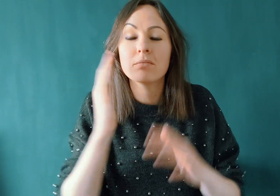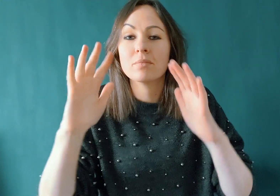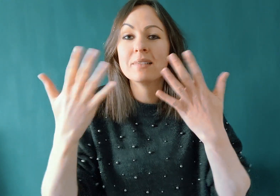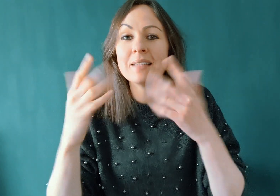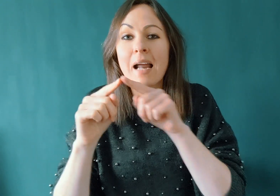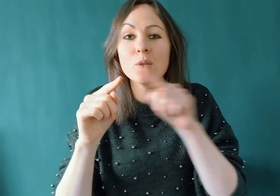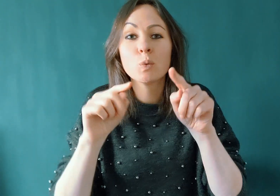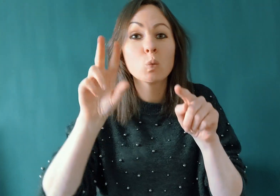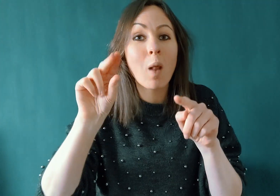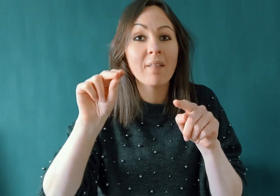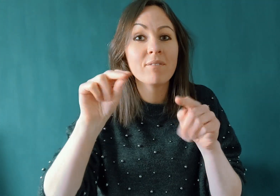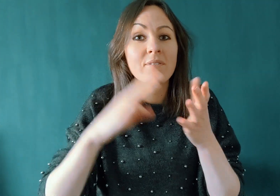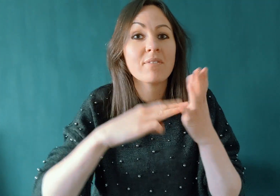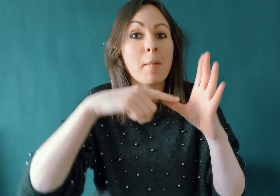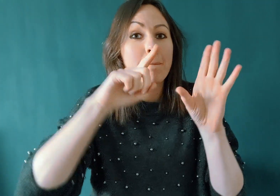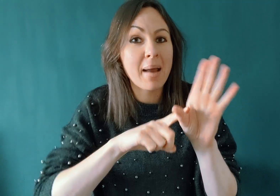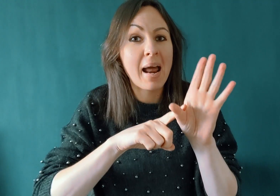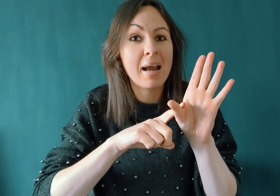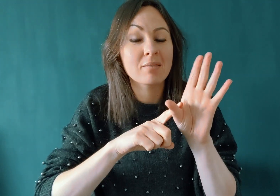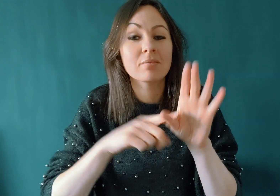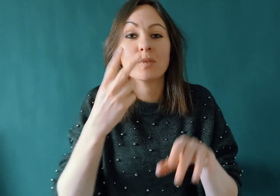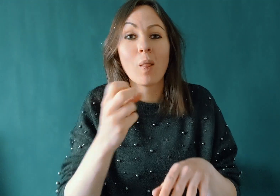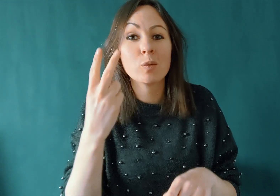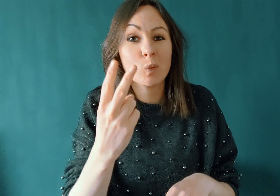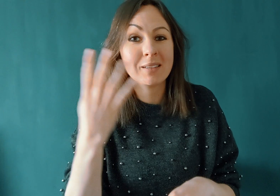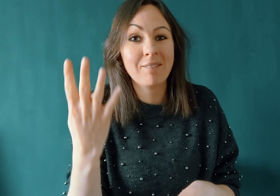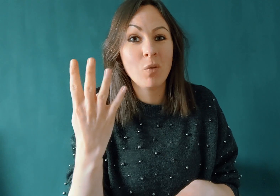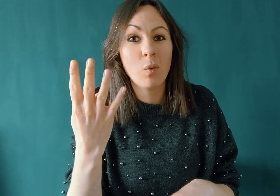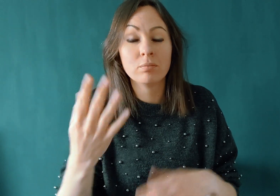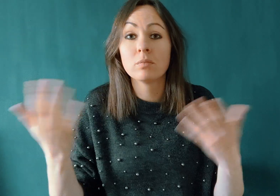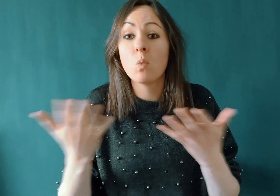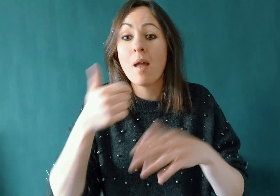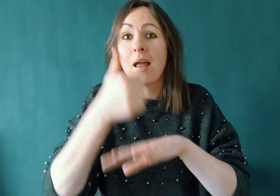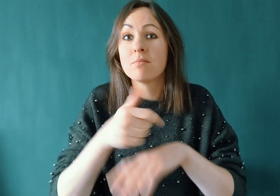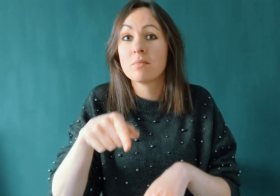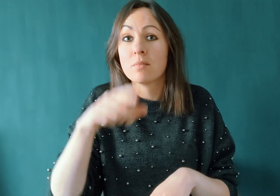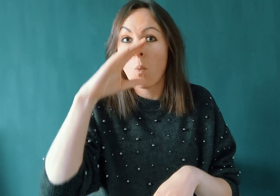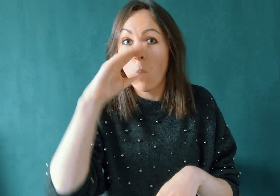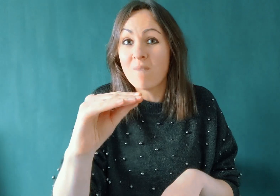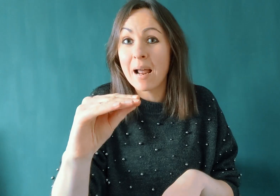Which will be the 10th to the 12th of May 2024. It will be based in Wolverhampton.